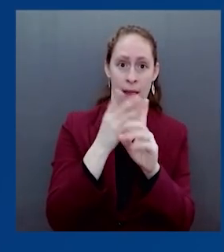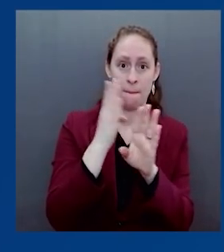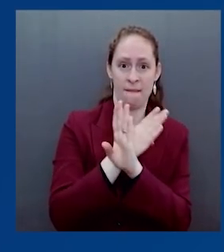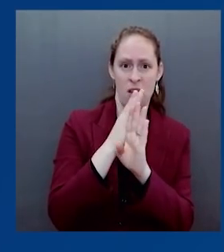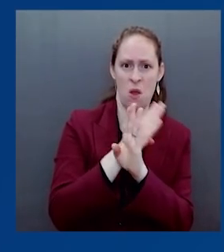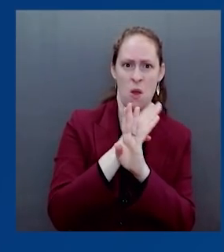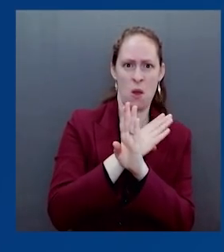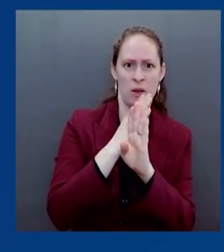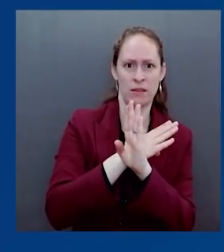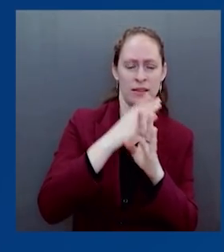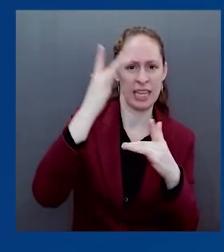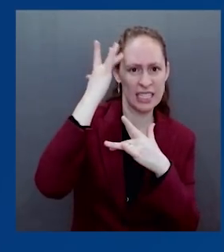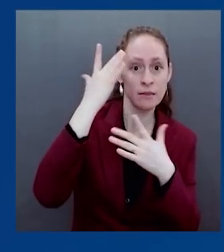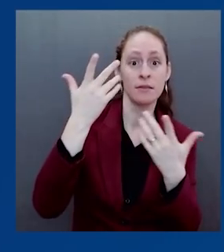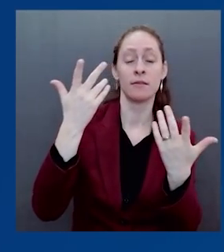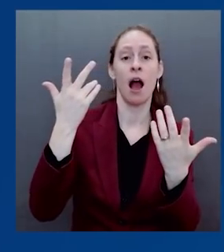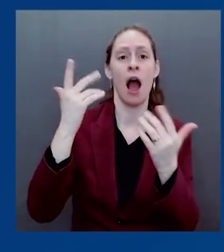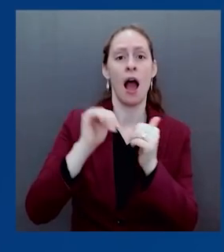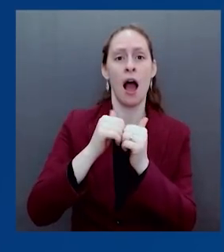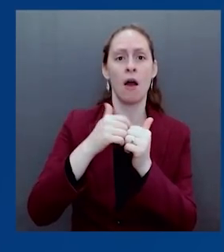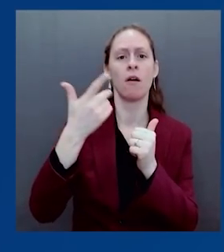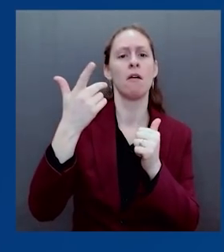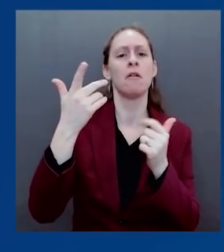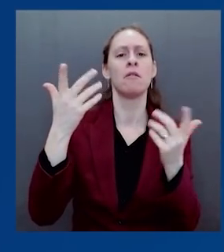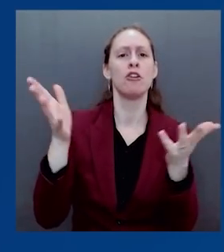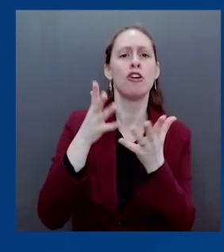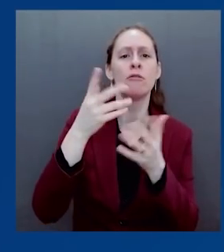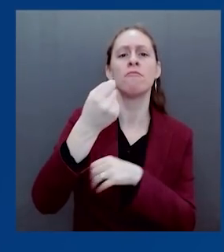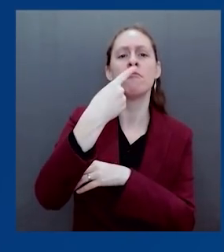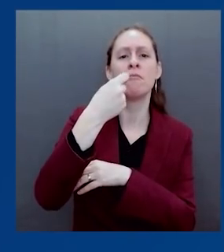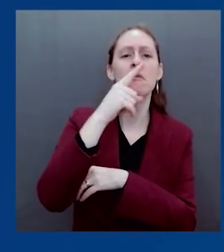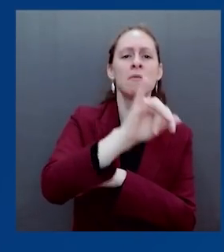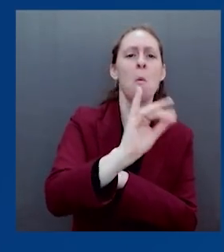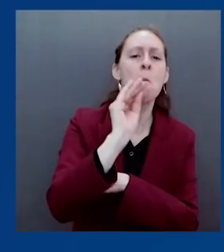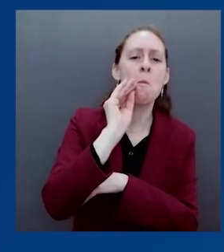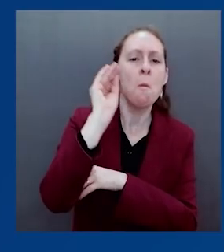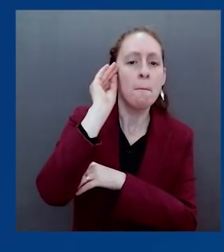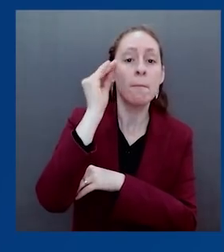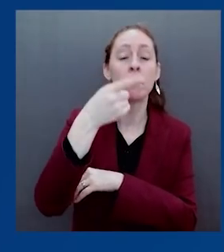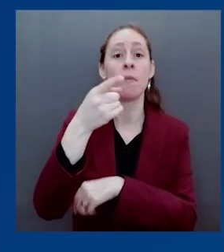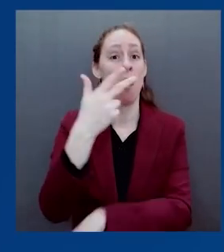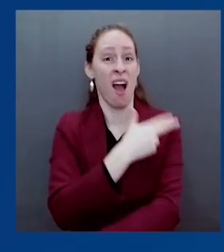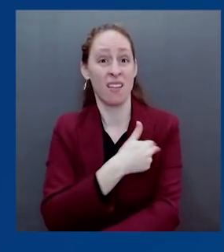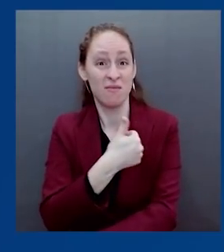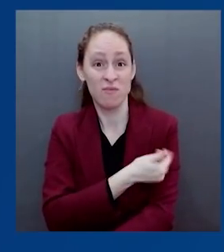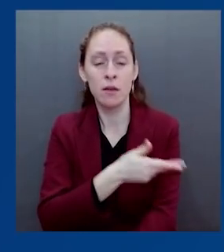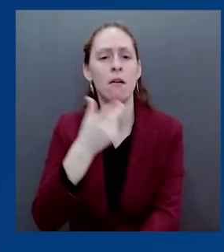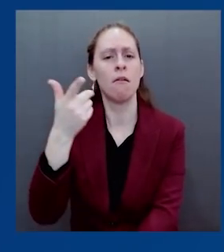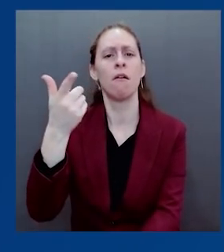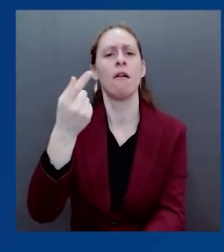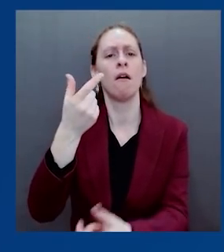inpatient monoclonal antibodies; antithrombotics; big effect trials looking at treatments